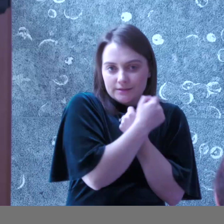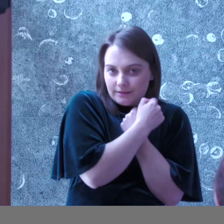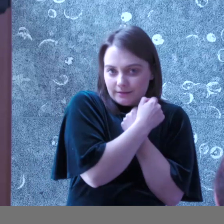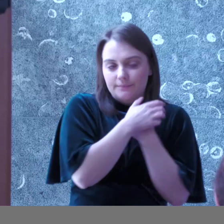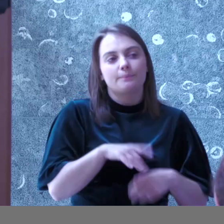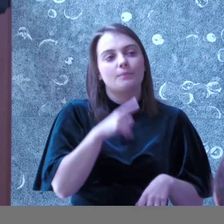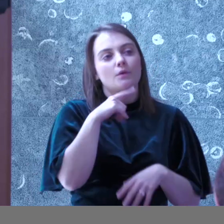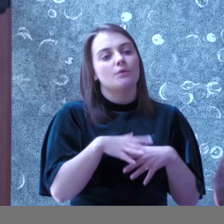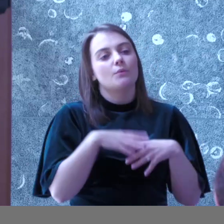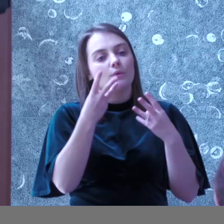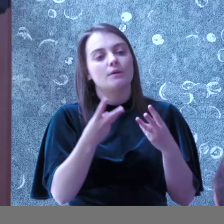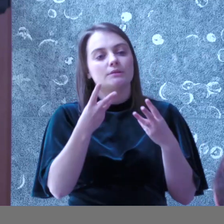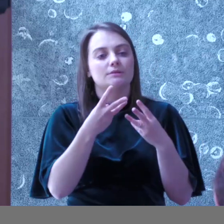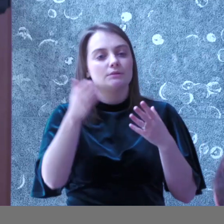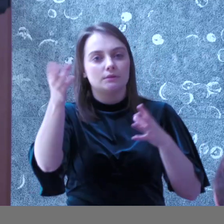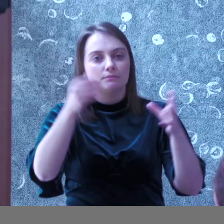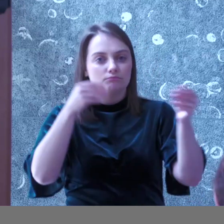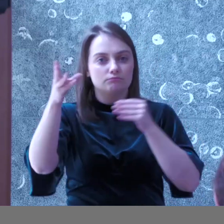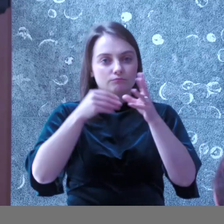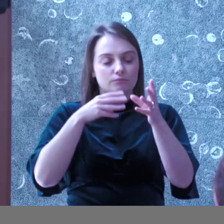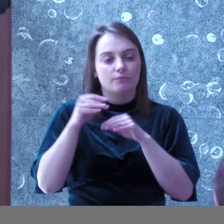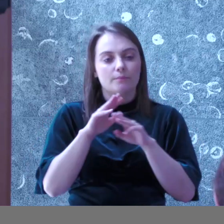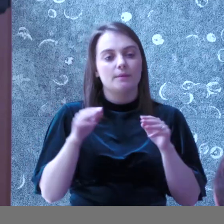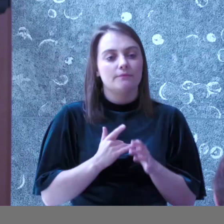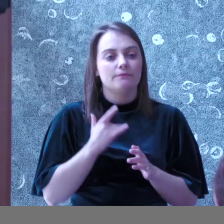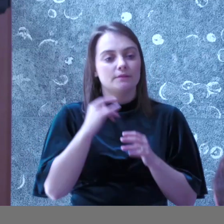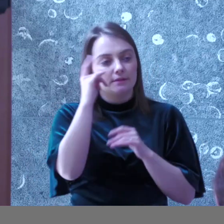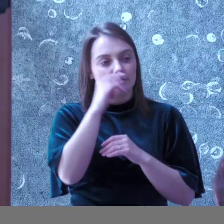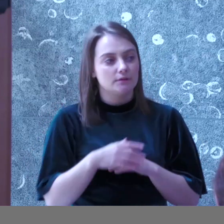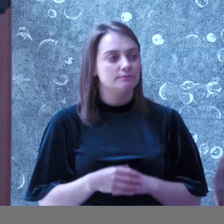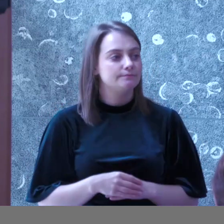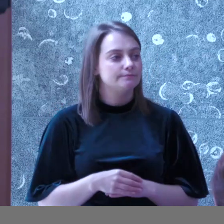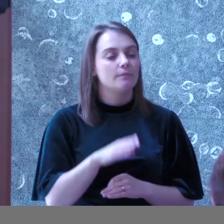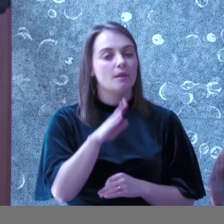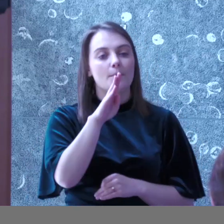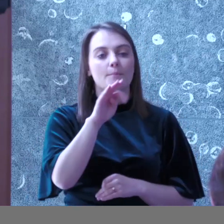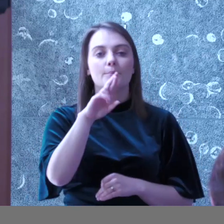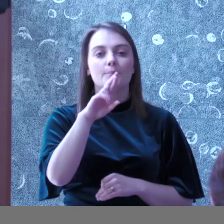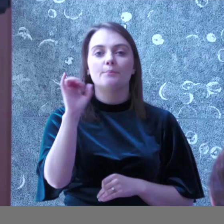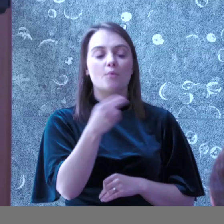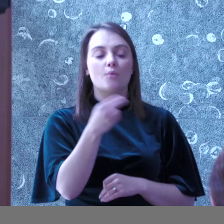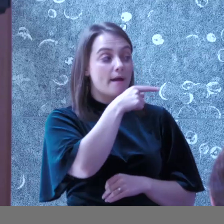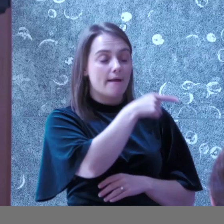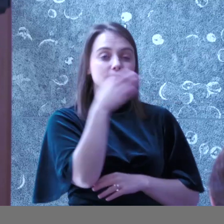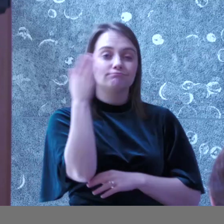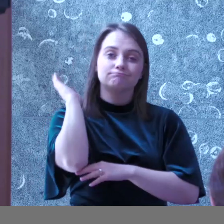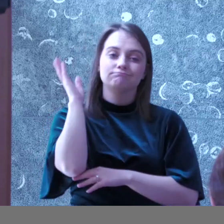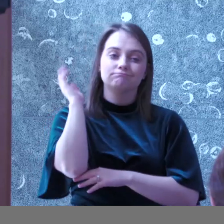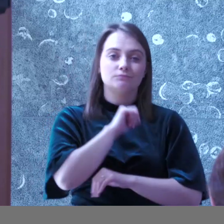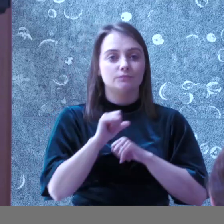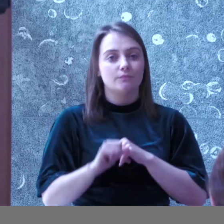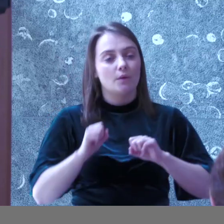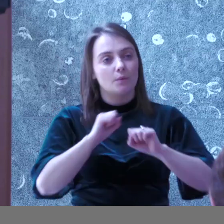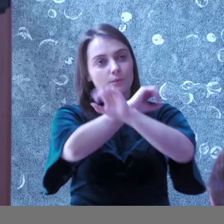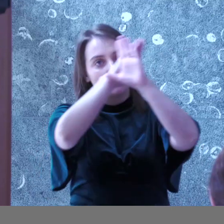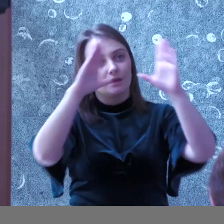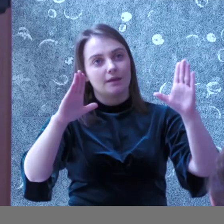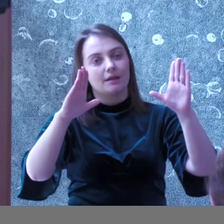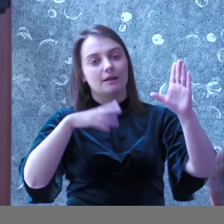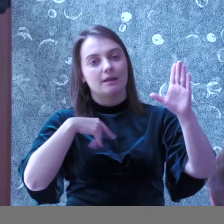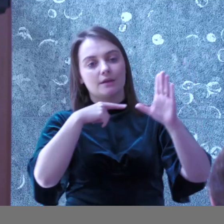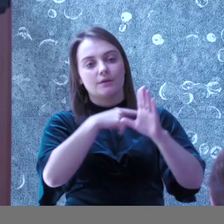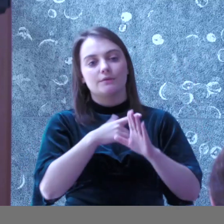it most difficult and as Brian was speaking it was the clearest used case of the life event approach,